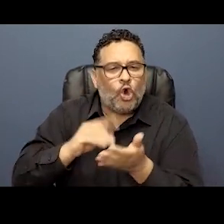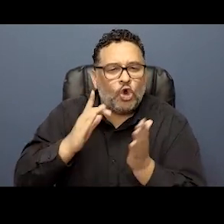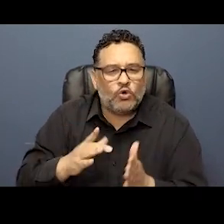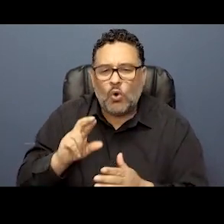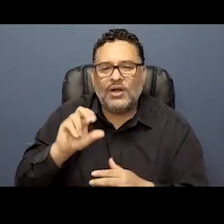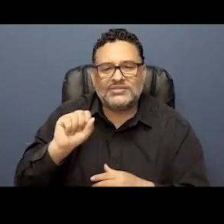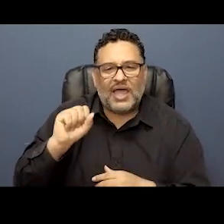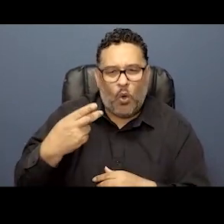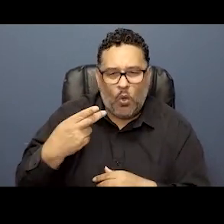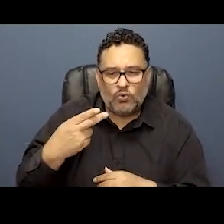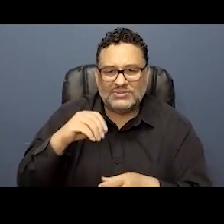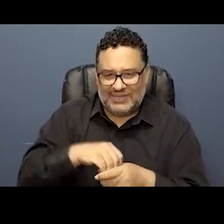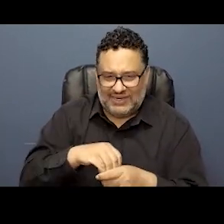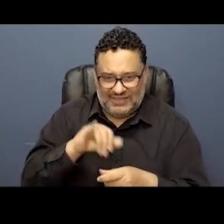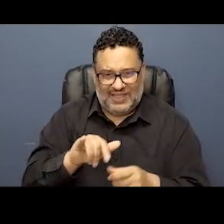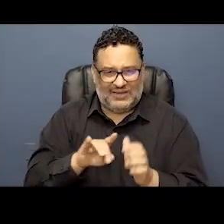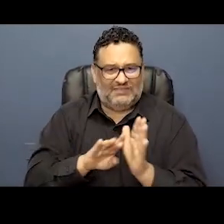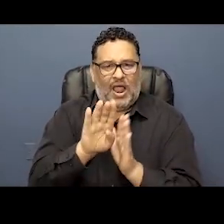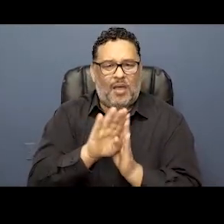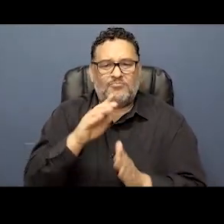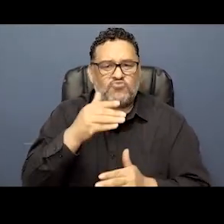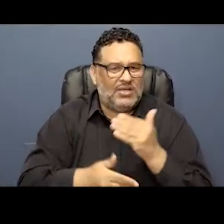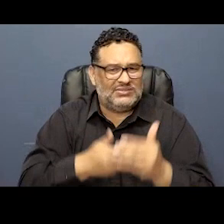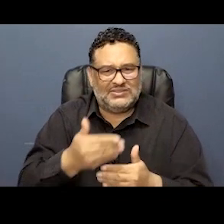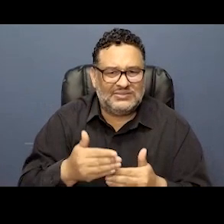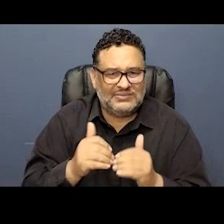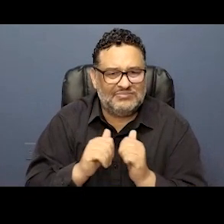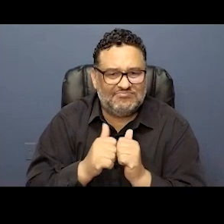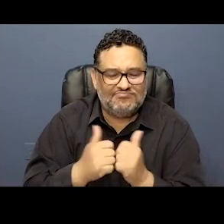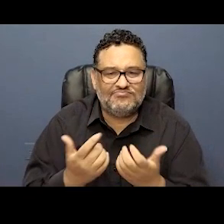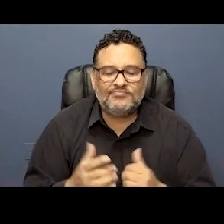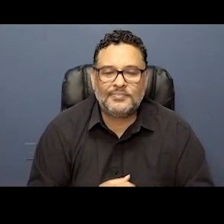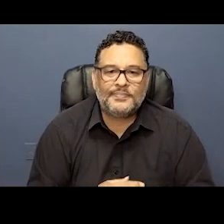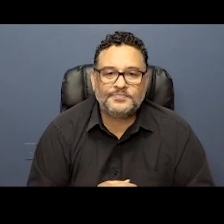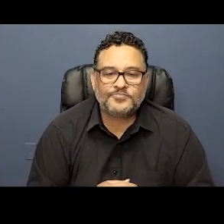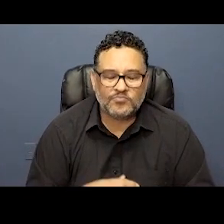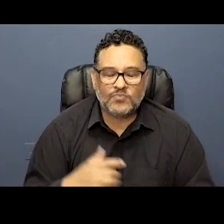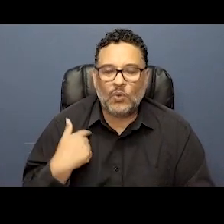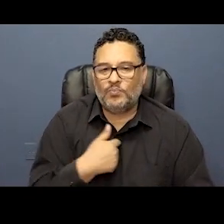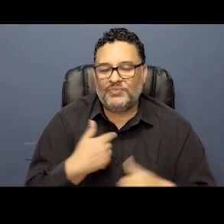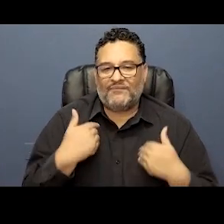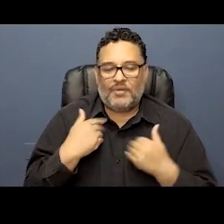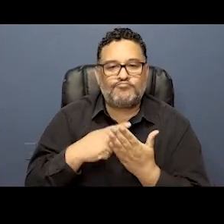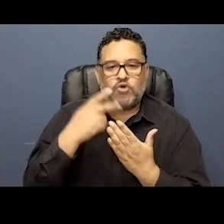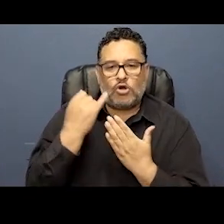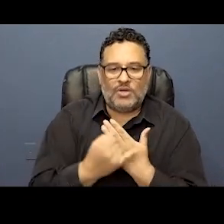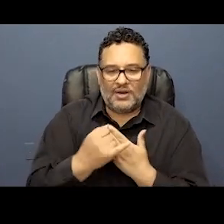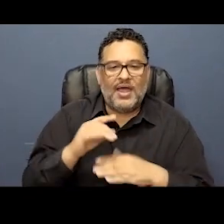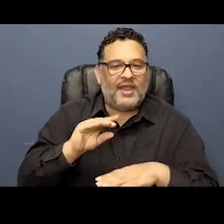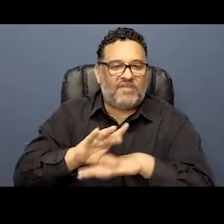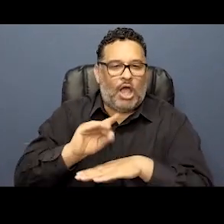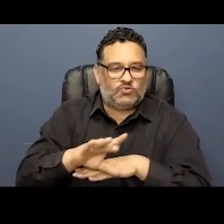stakeholders in the development process? [Dr. Smith] We have a project advisory